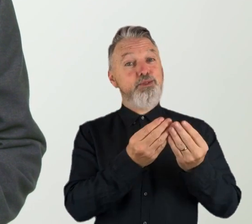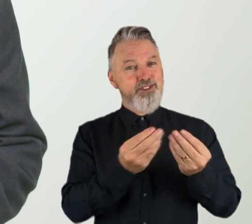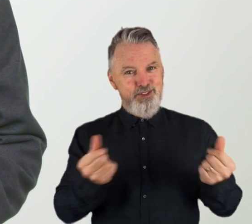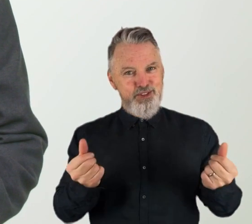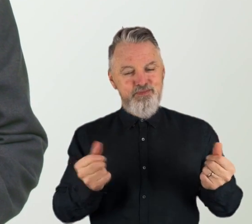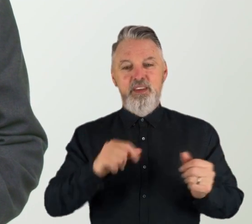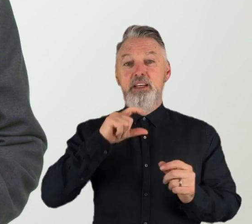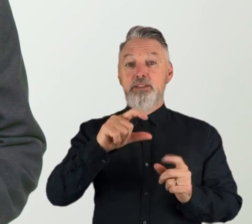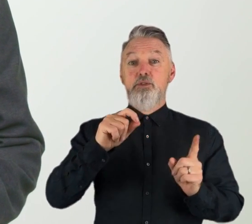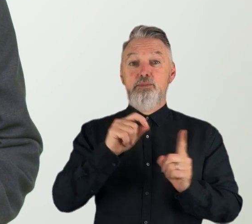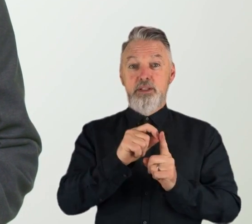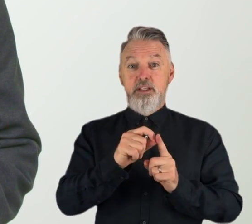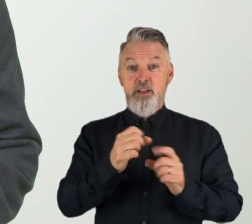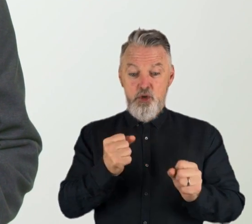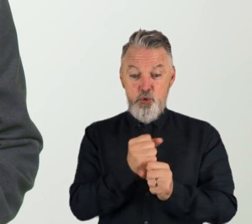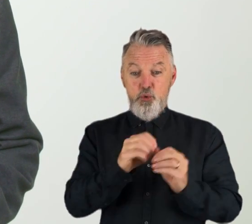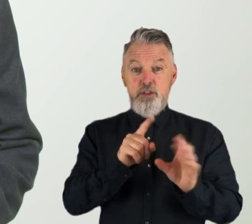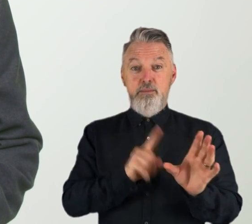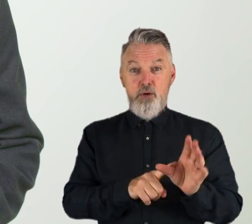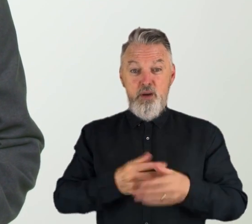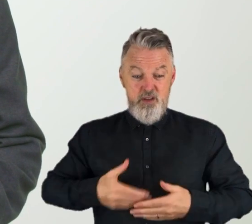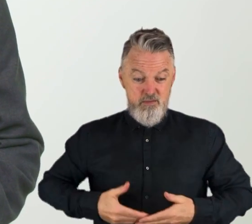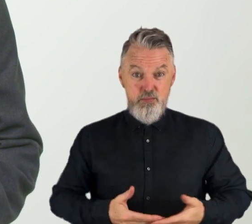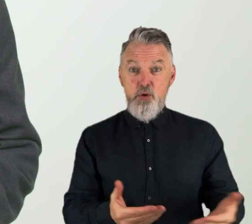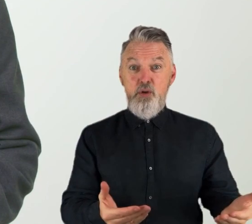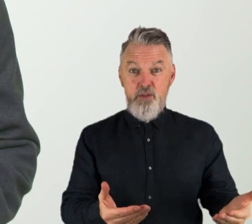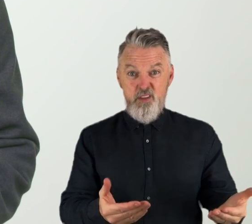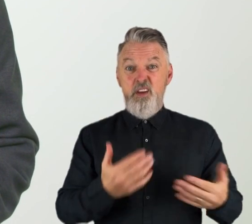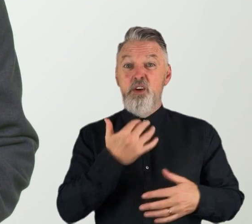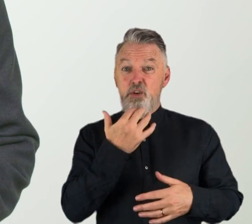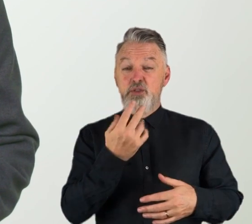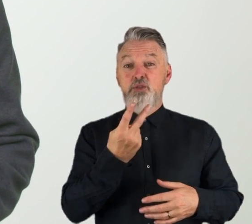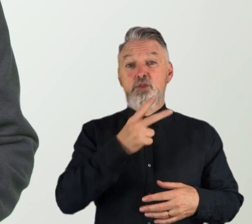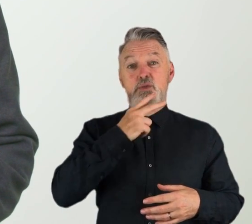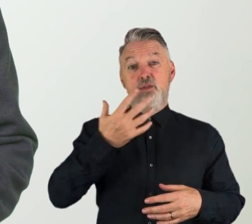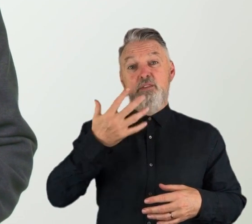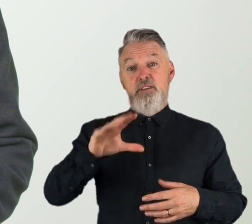Cerebral Palsy caused by birth asphyxia costs Australian society $200 million dollars a year,